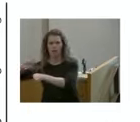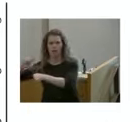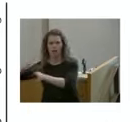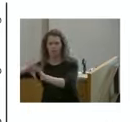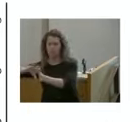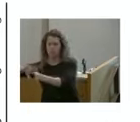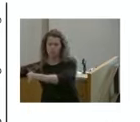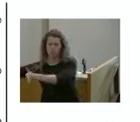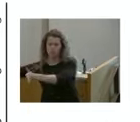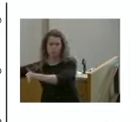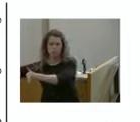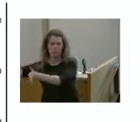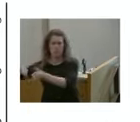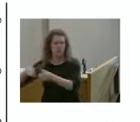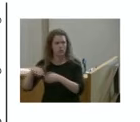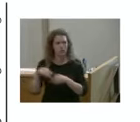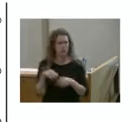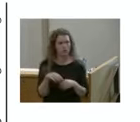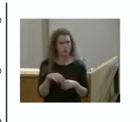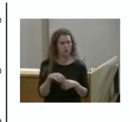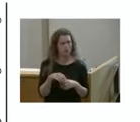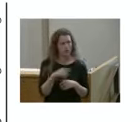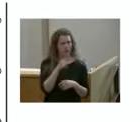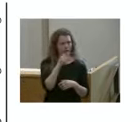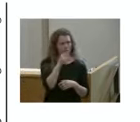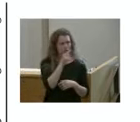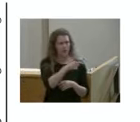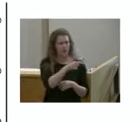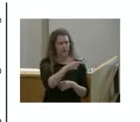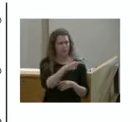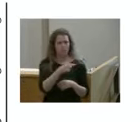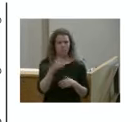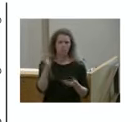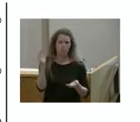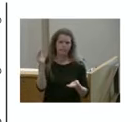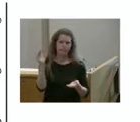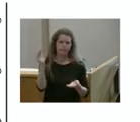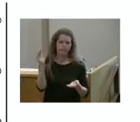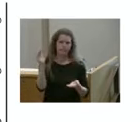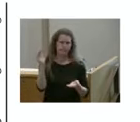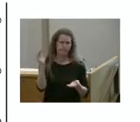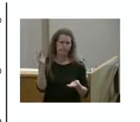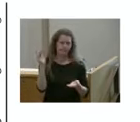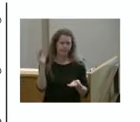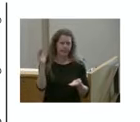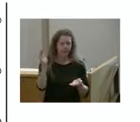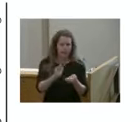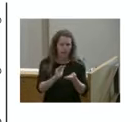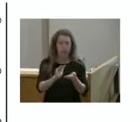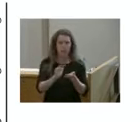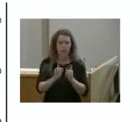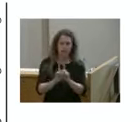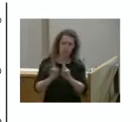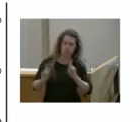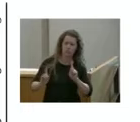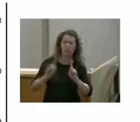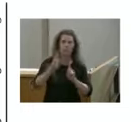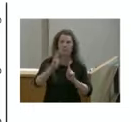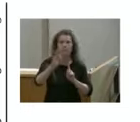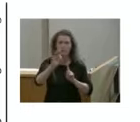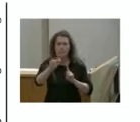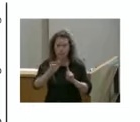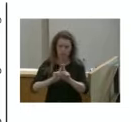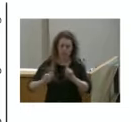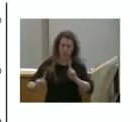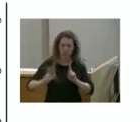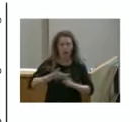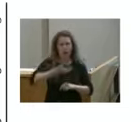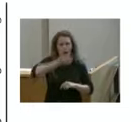physical distancing orders or facial covering orders in place. We see that